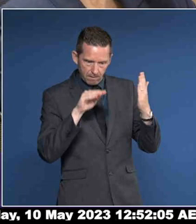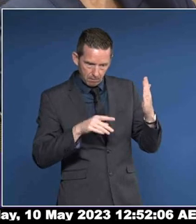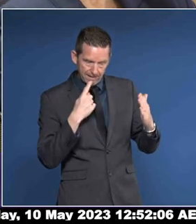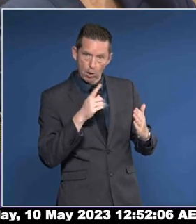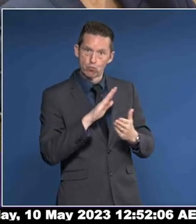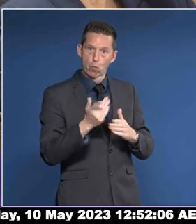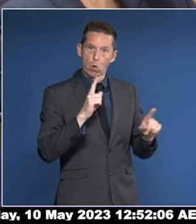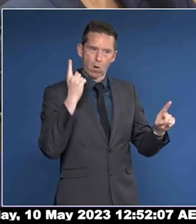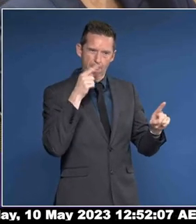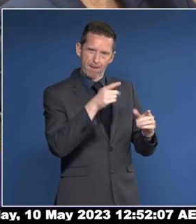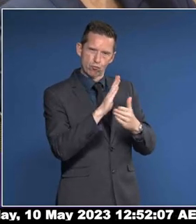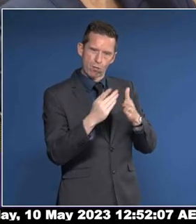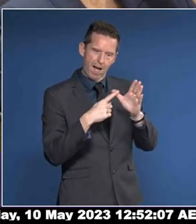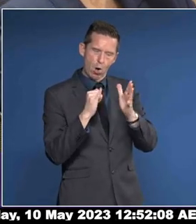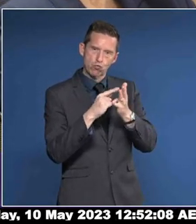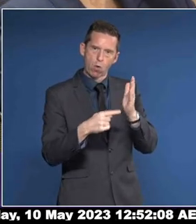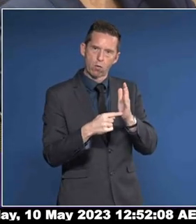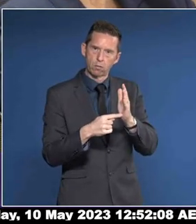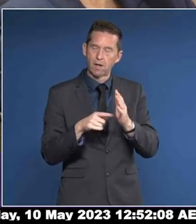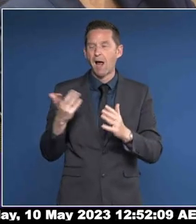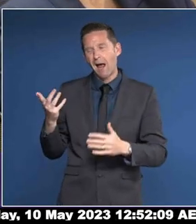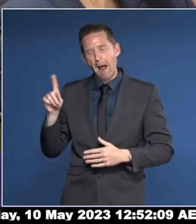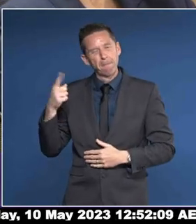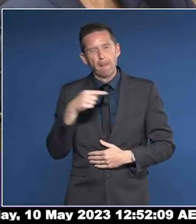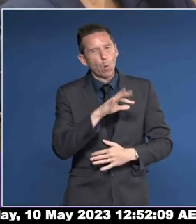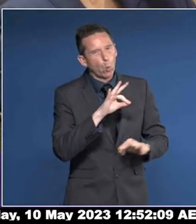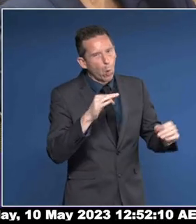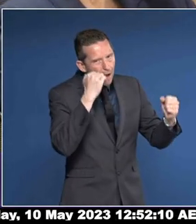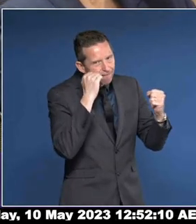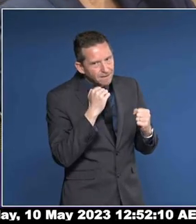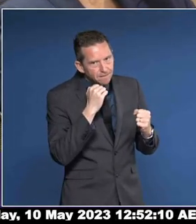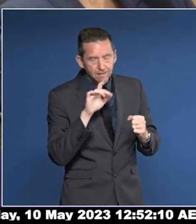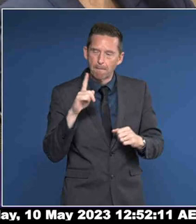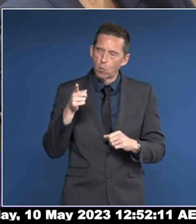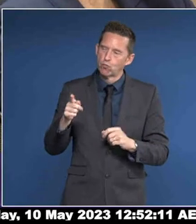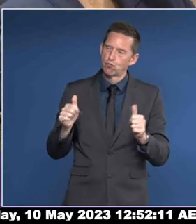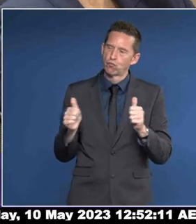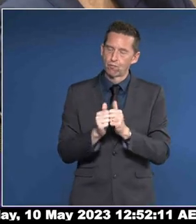Do you agree with that? MR CLARK: That's not evidence of an offence. But you agree with me that there's nothing in this record to indicate